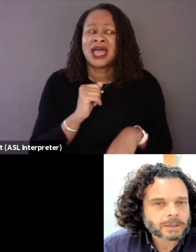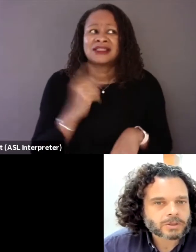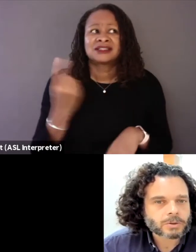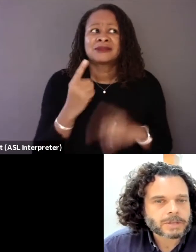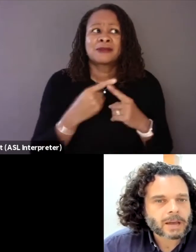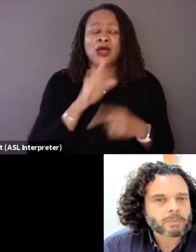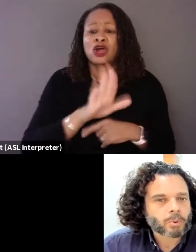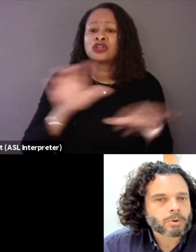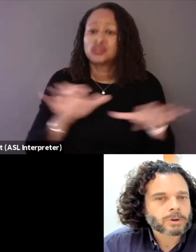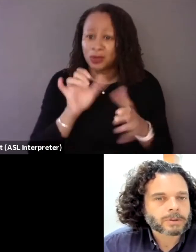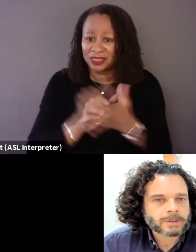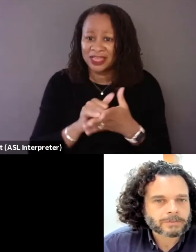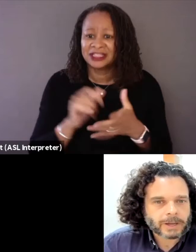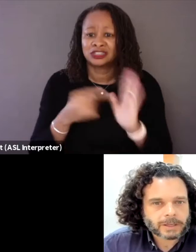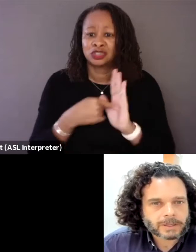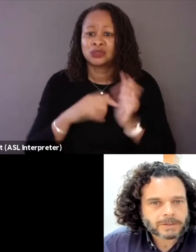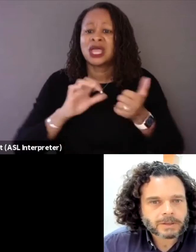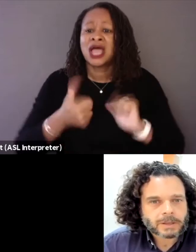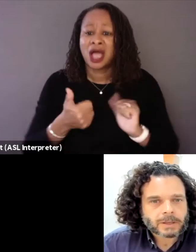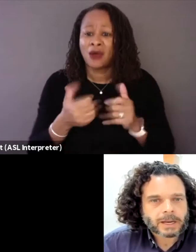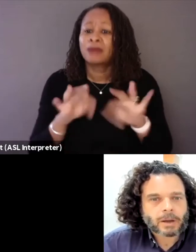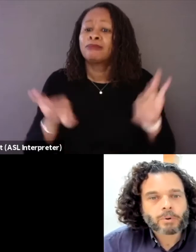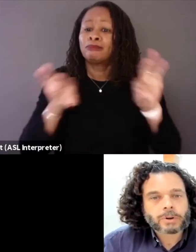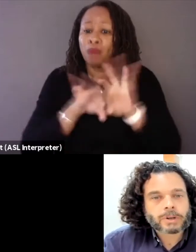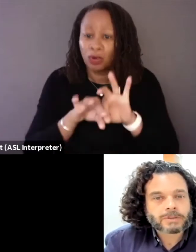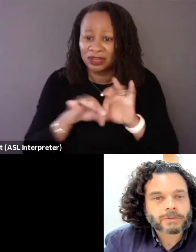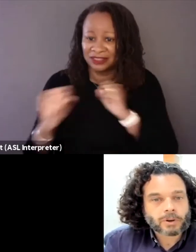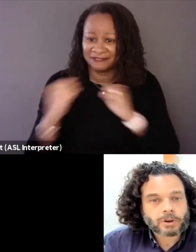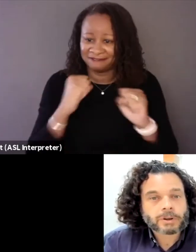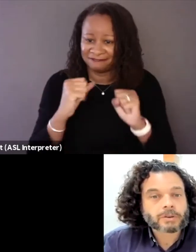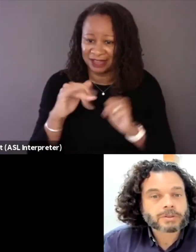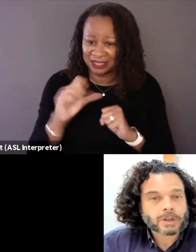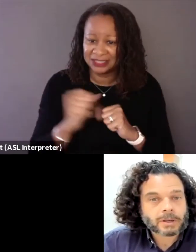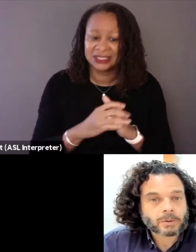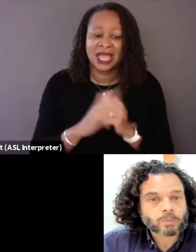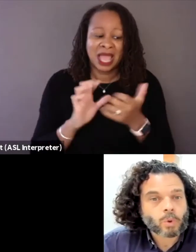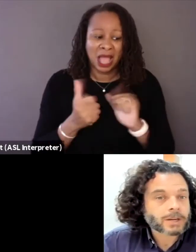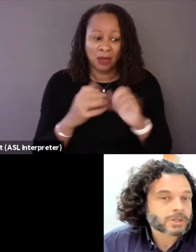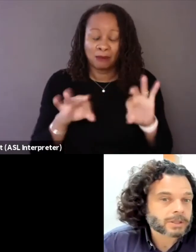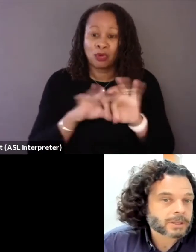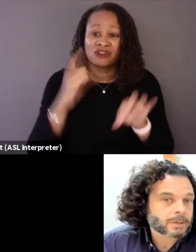that shows how important this fight is and how important it is for her and her son and why she did it.